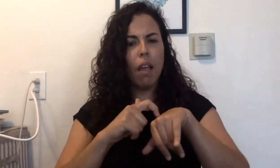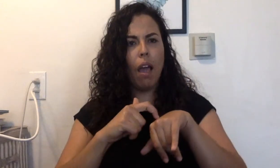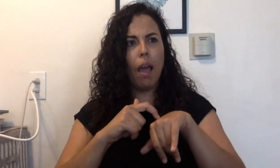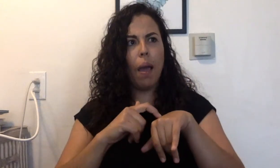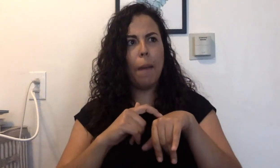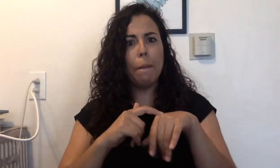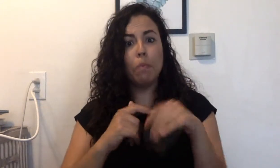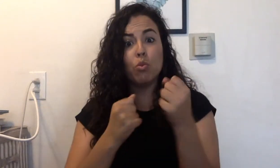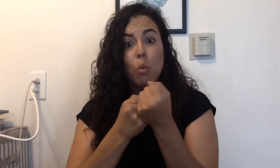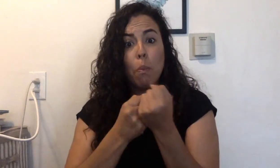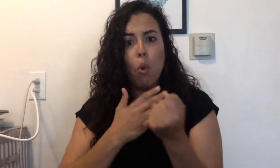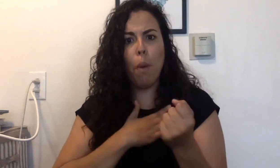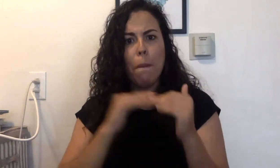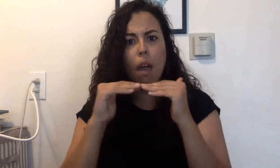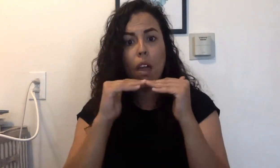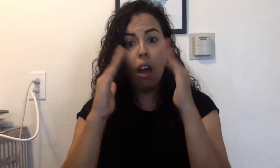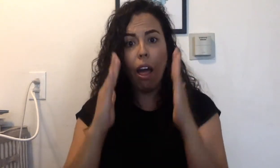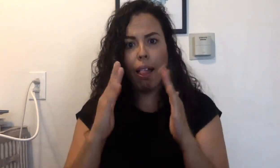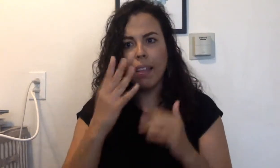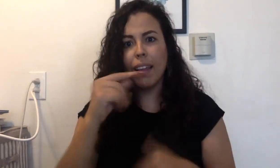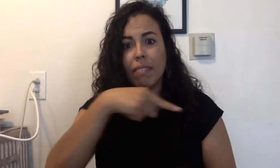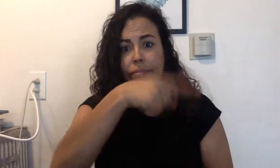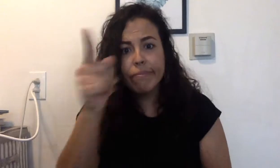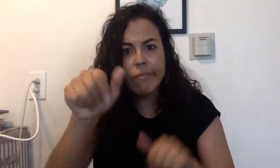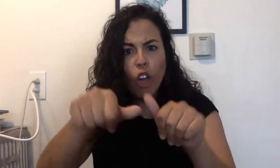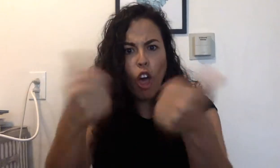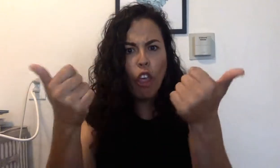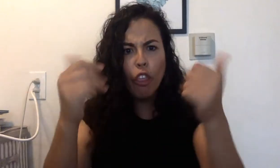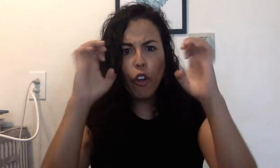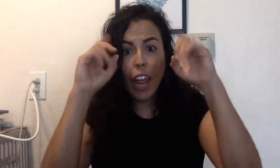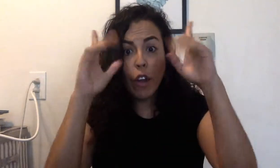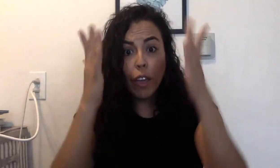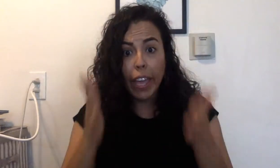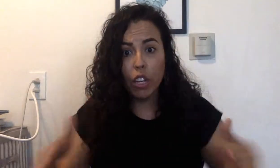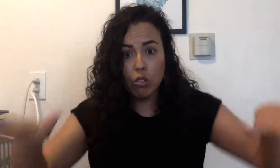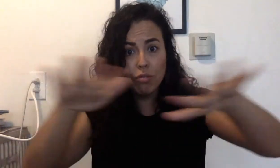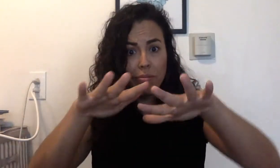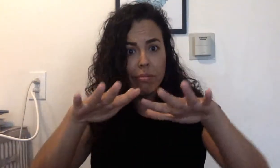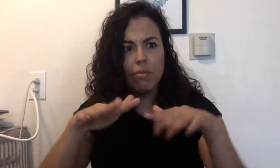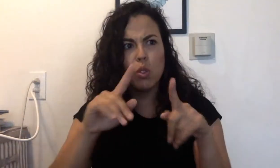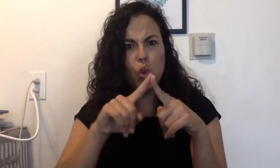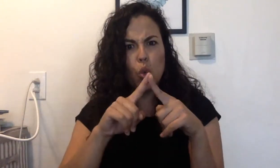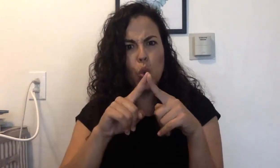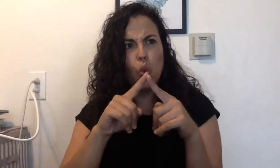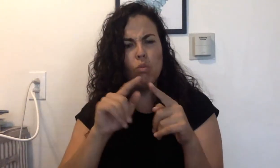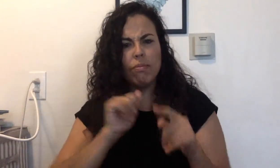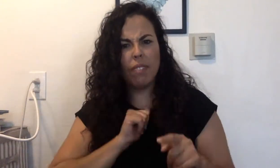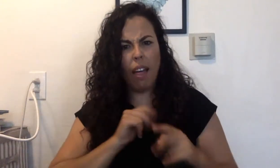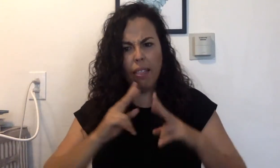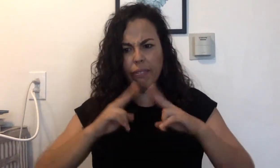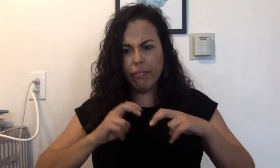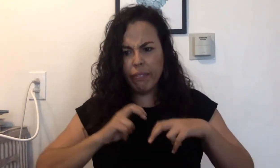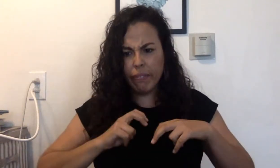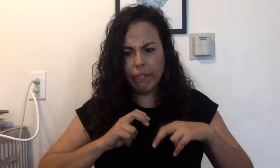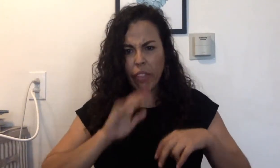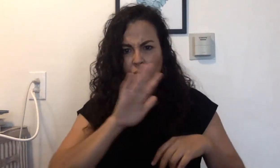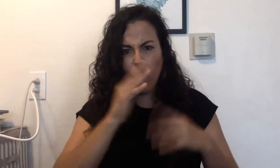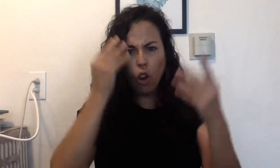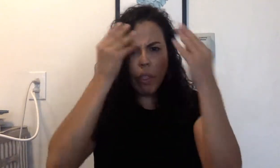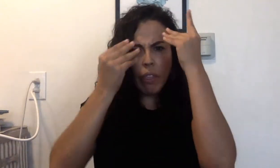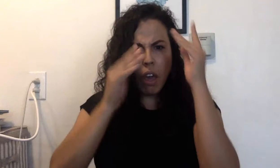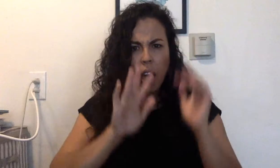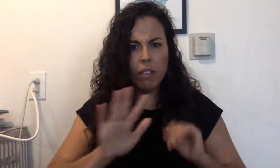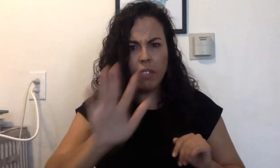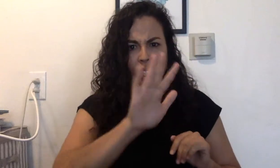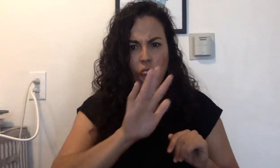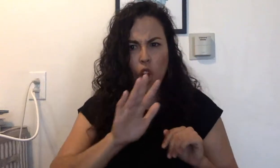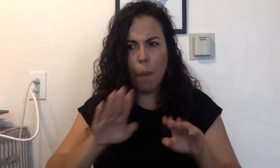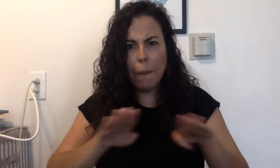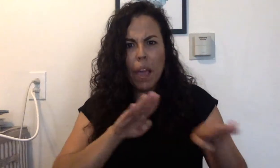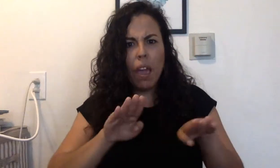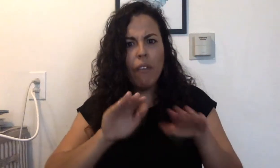at the same time to support my colleagues and other educators to self reflect their own thoughts and their behaviors